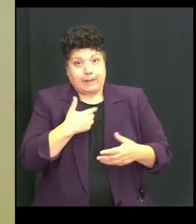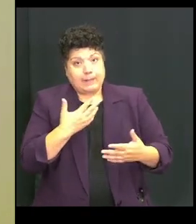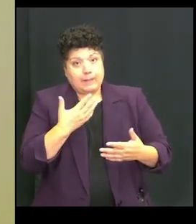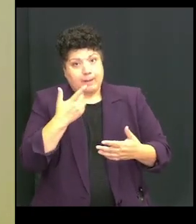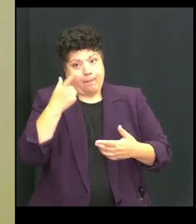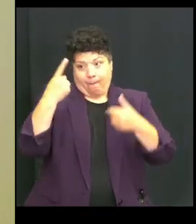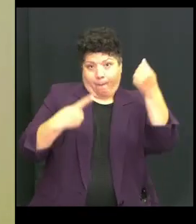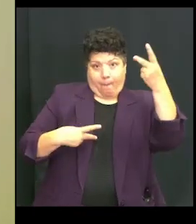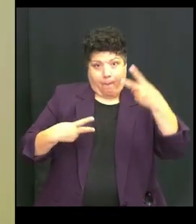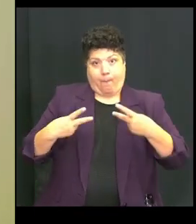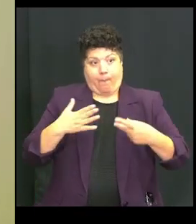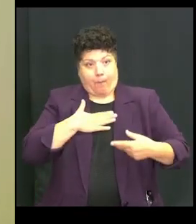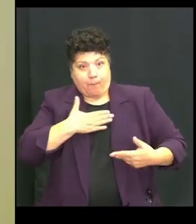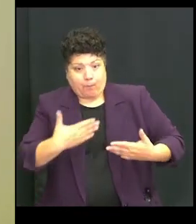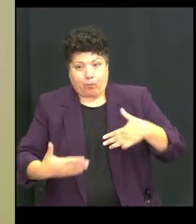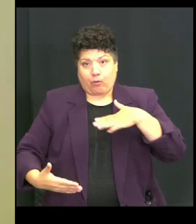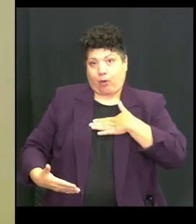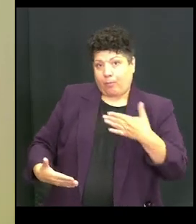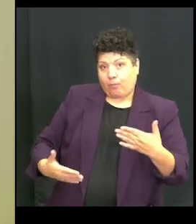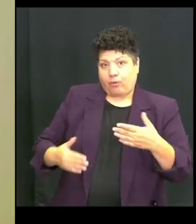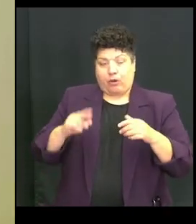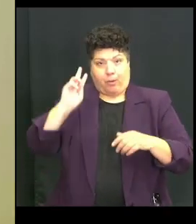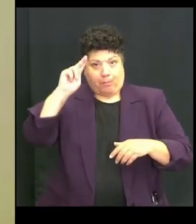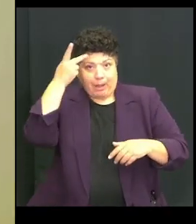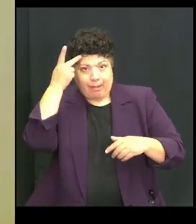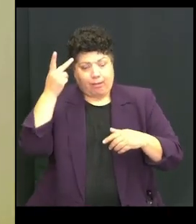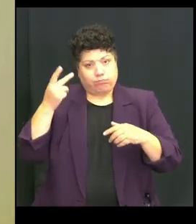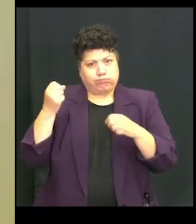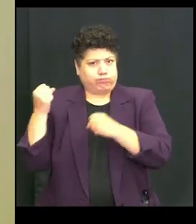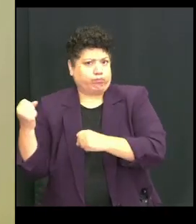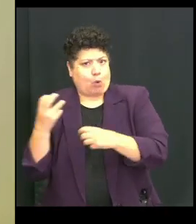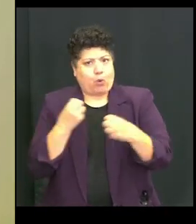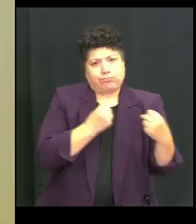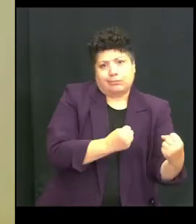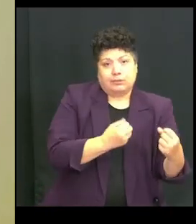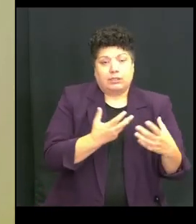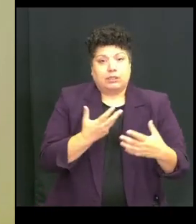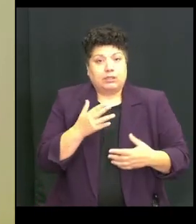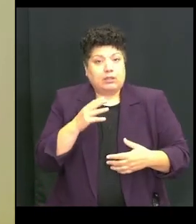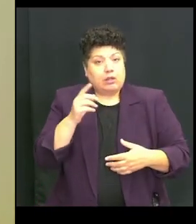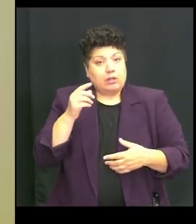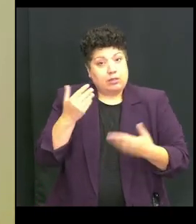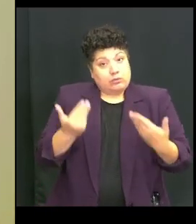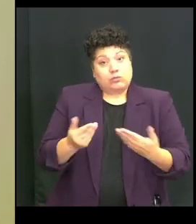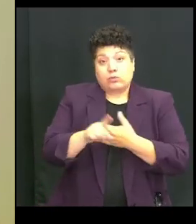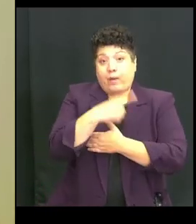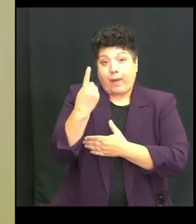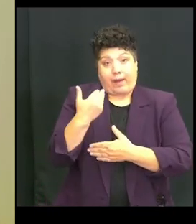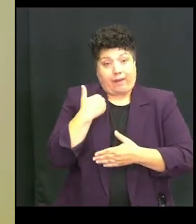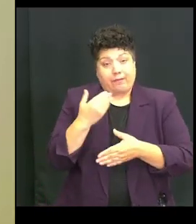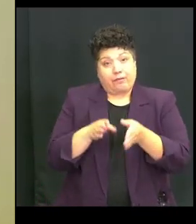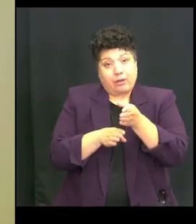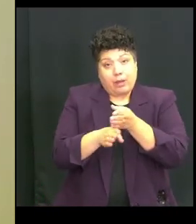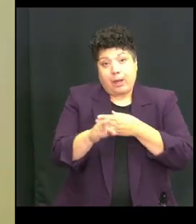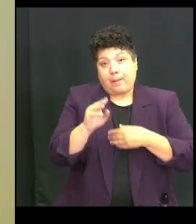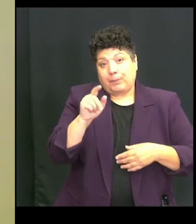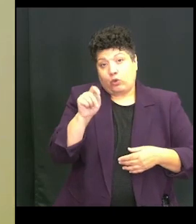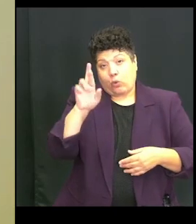So, some of this stuff, in a time of minority governments maybe that's part of the story.